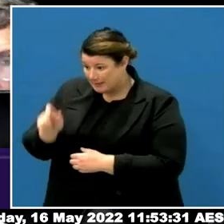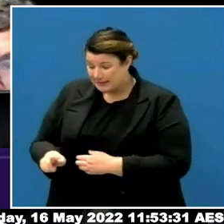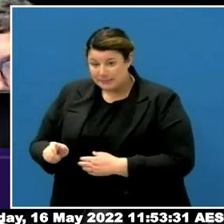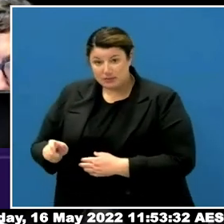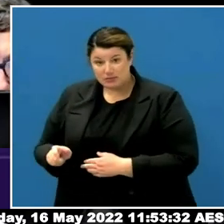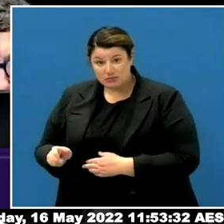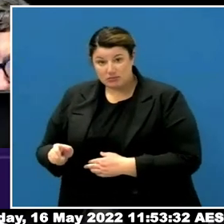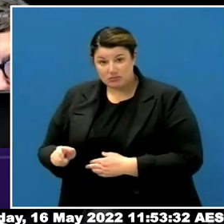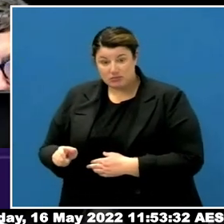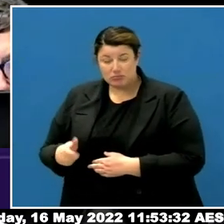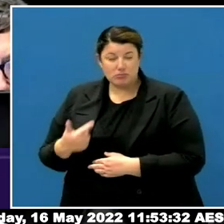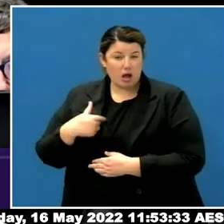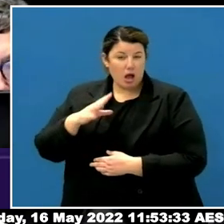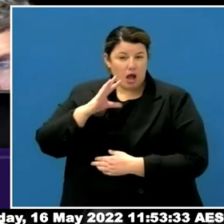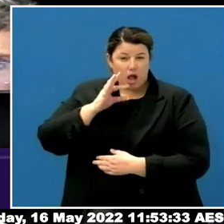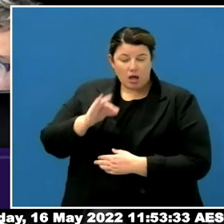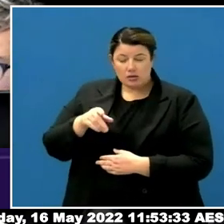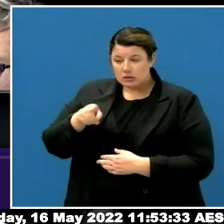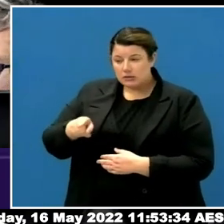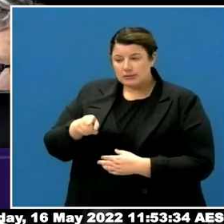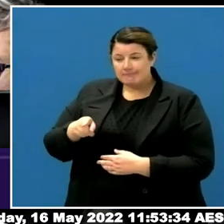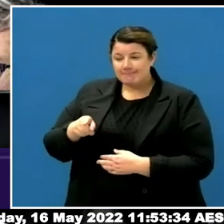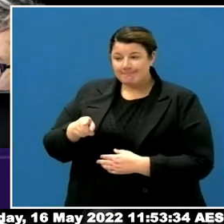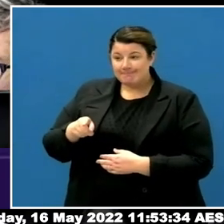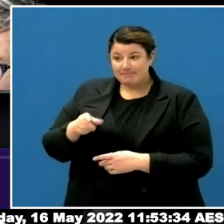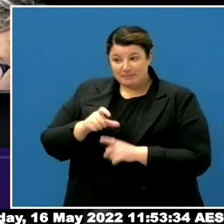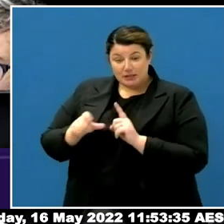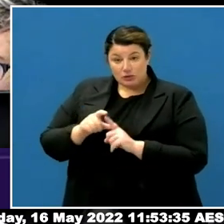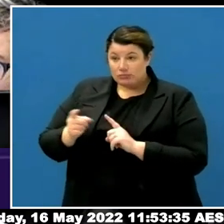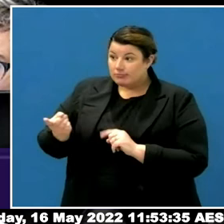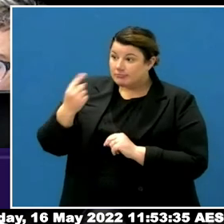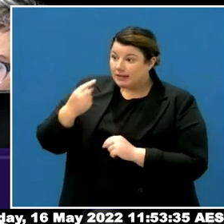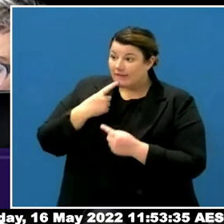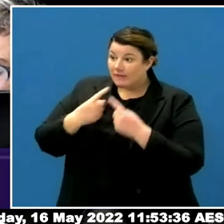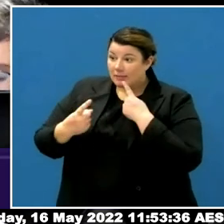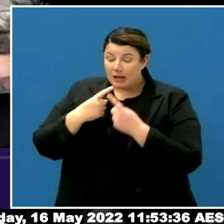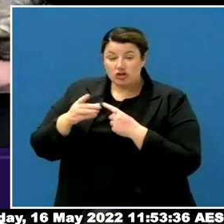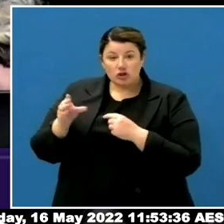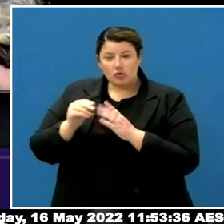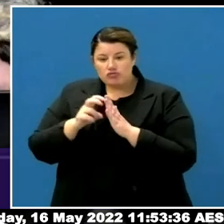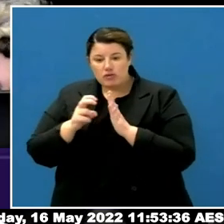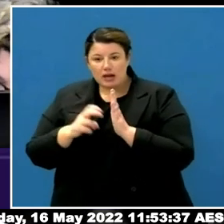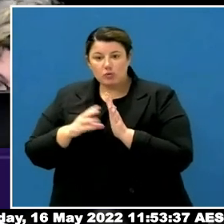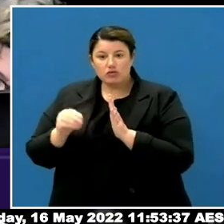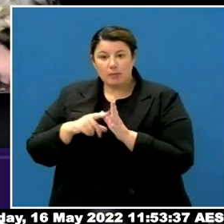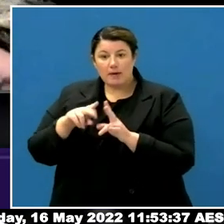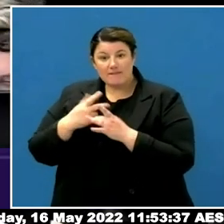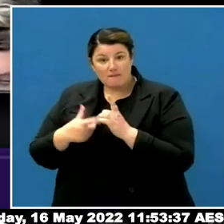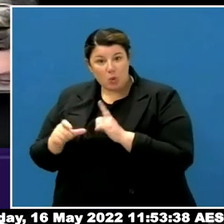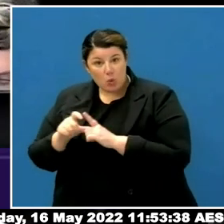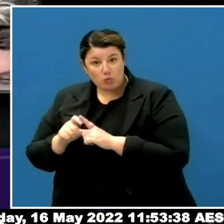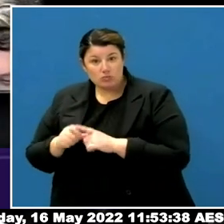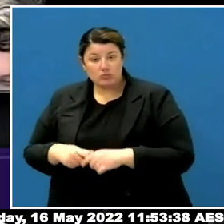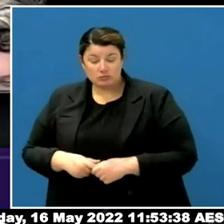Did you on occasion request records about Jason from the Board? Yes, I did.